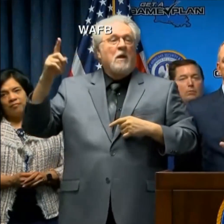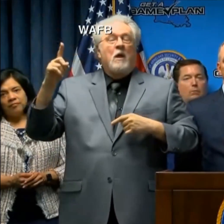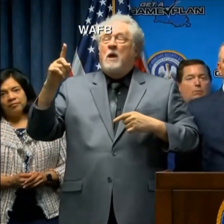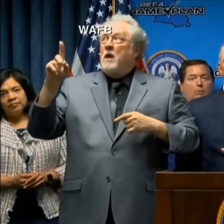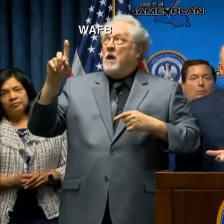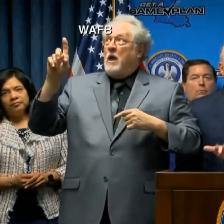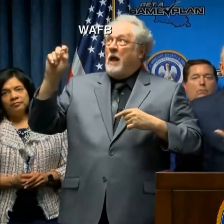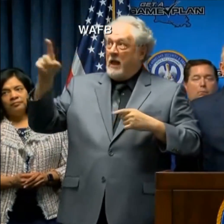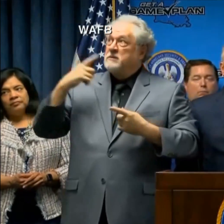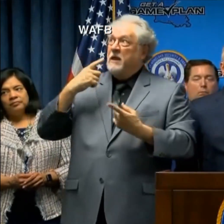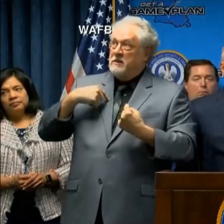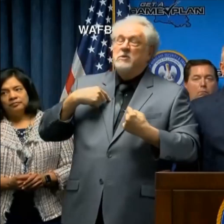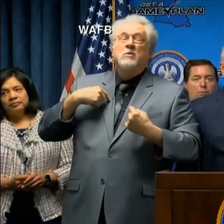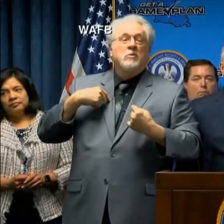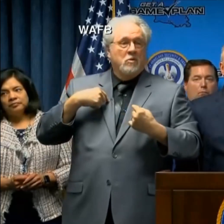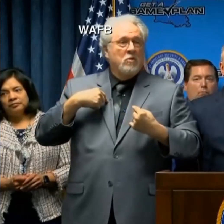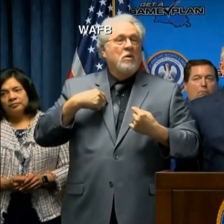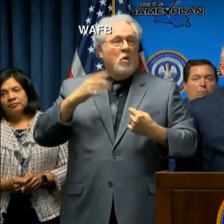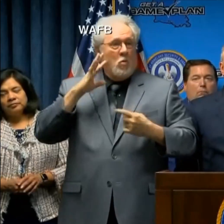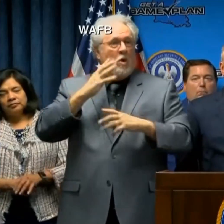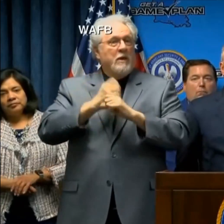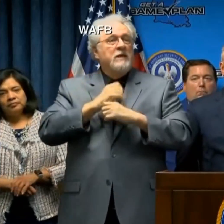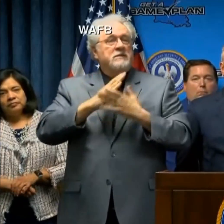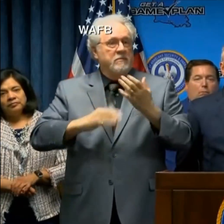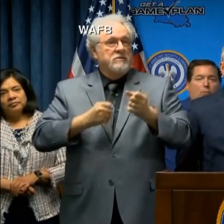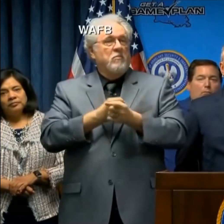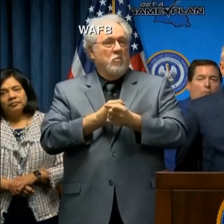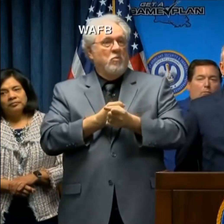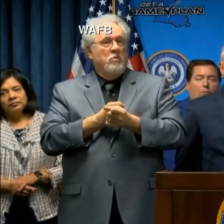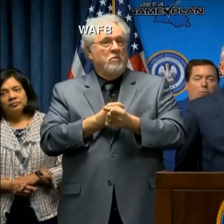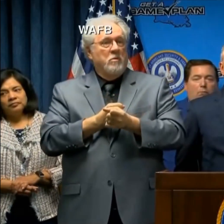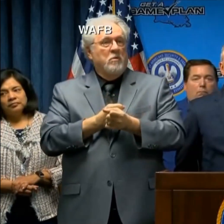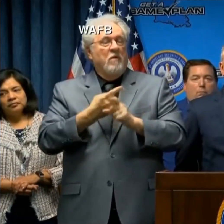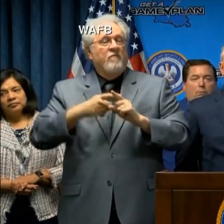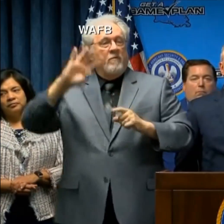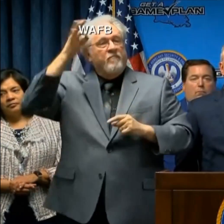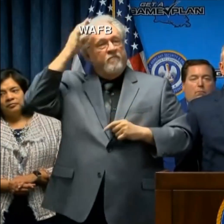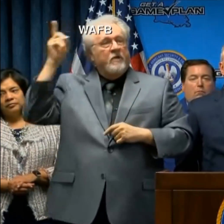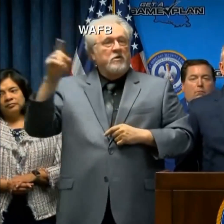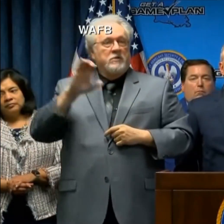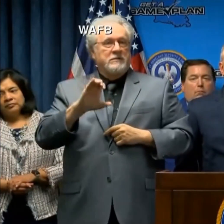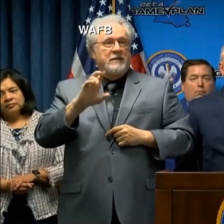been answered that we received some support from federal CDC staff to come